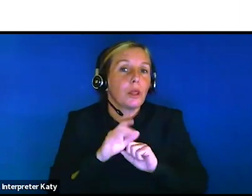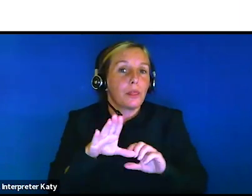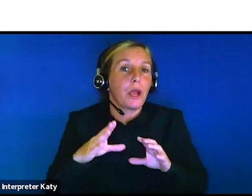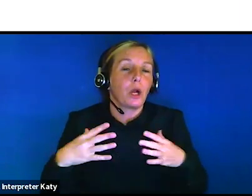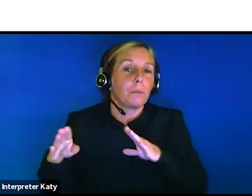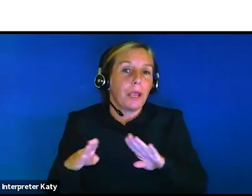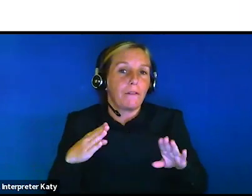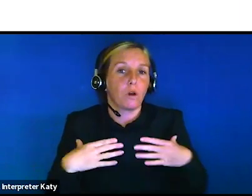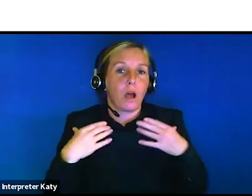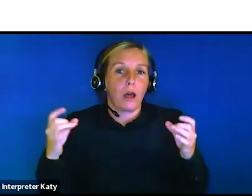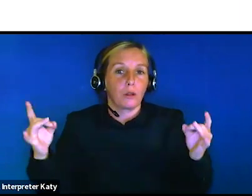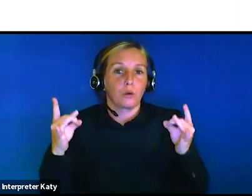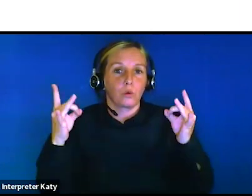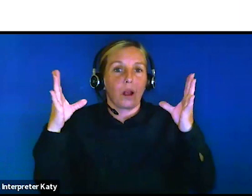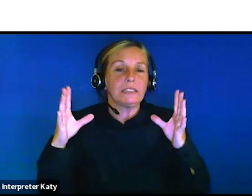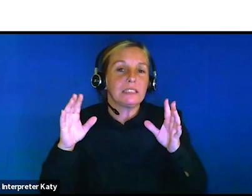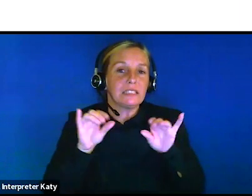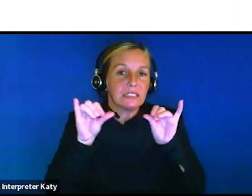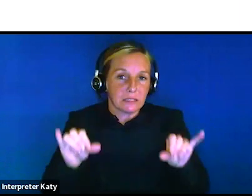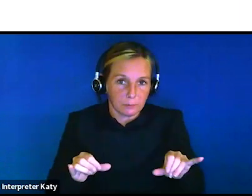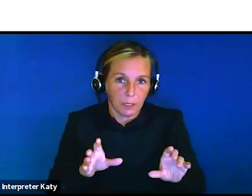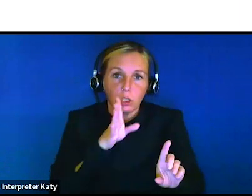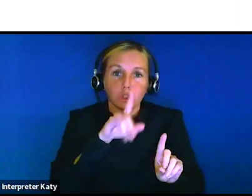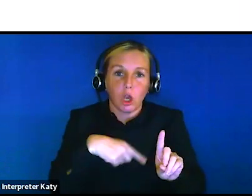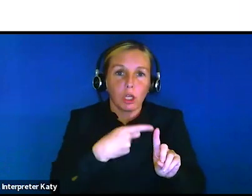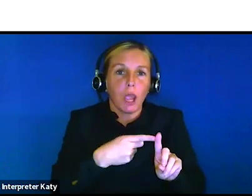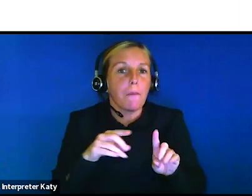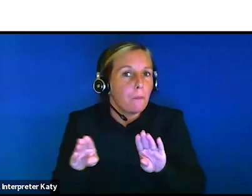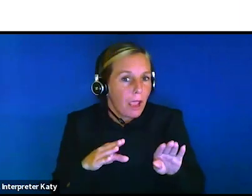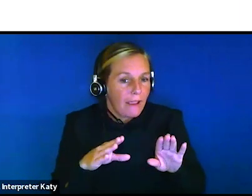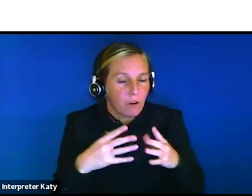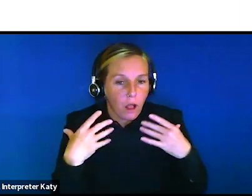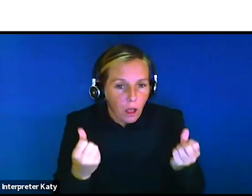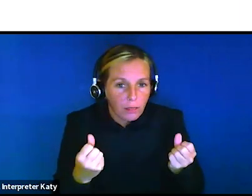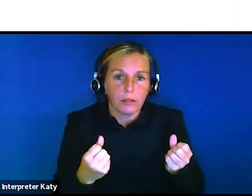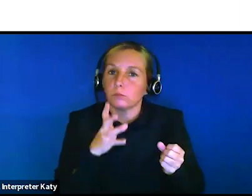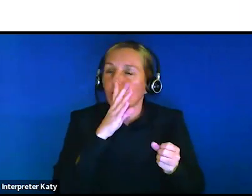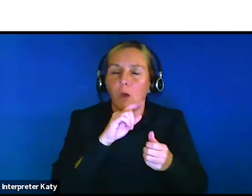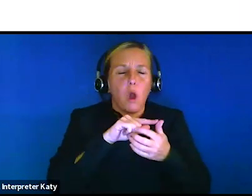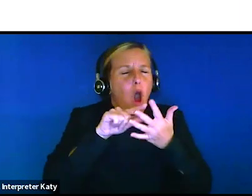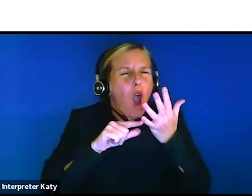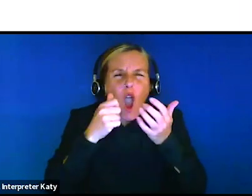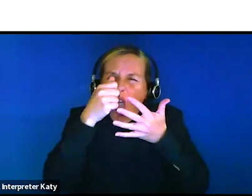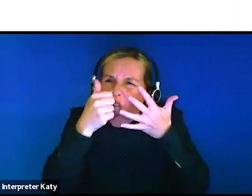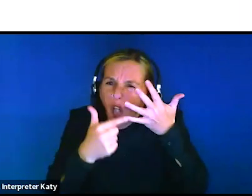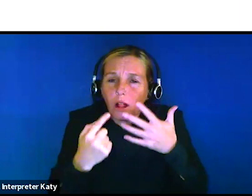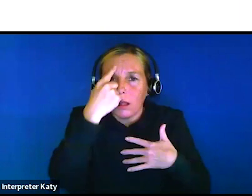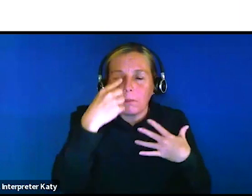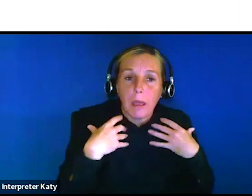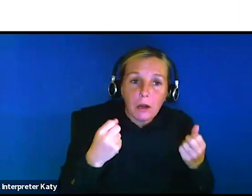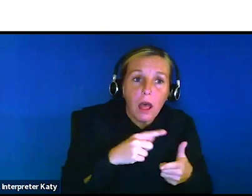When I speak about behavioral health, I am talking about all the things I am talking about mental health. I am talking about suicide prevention.